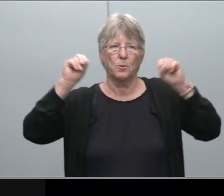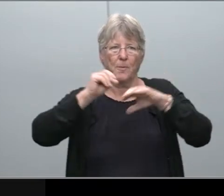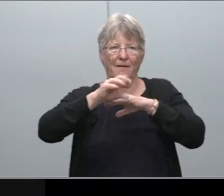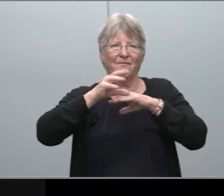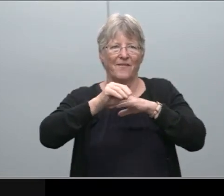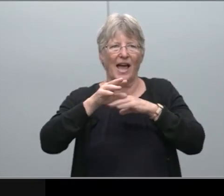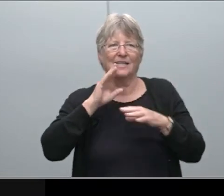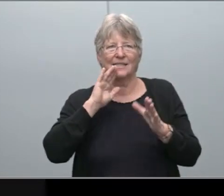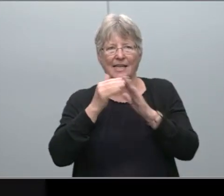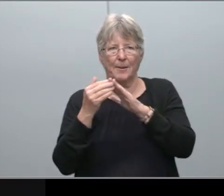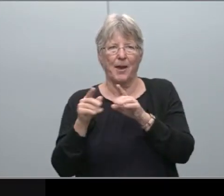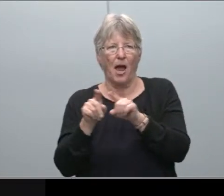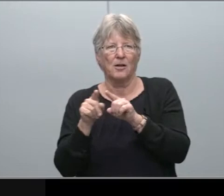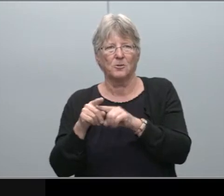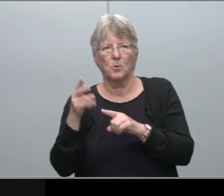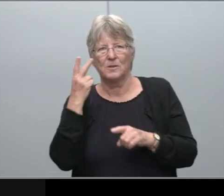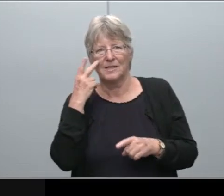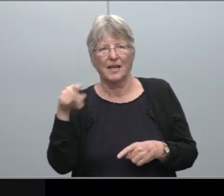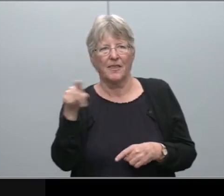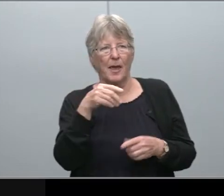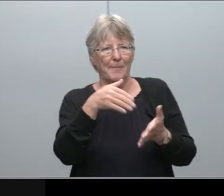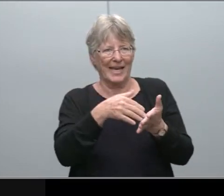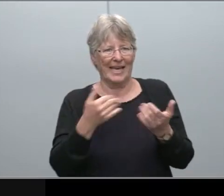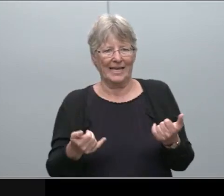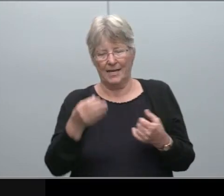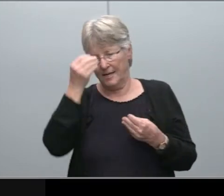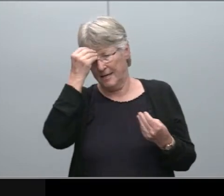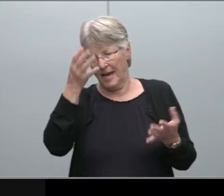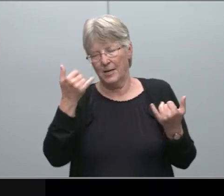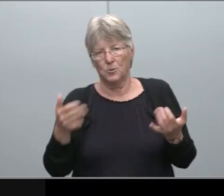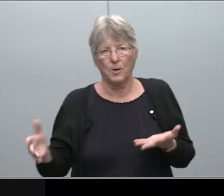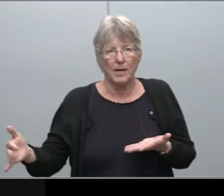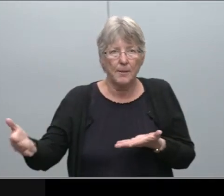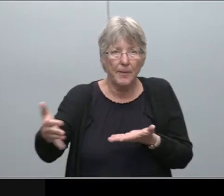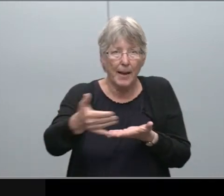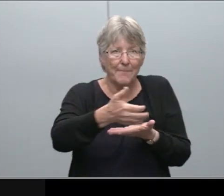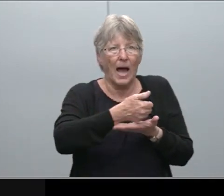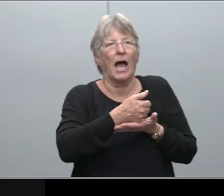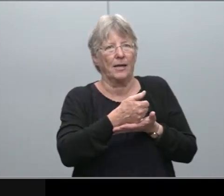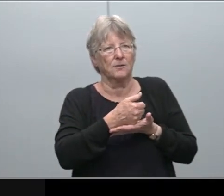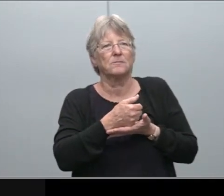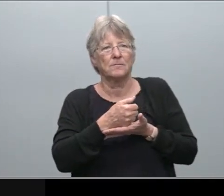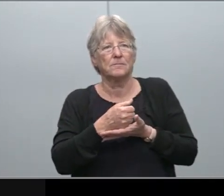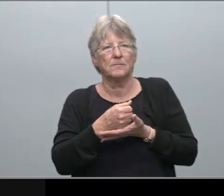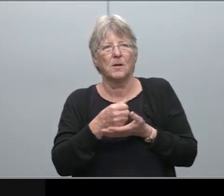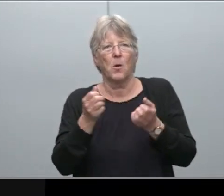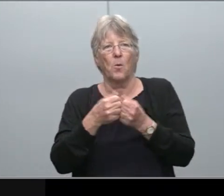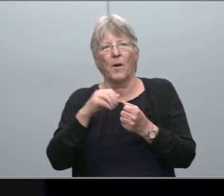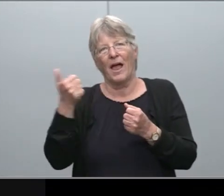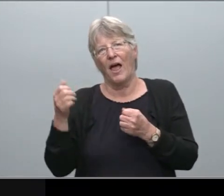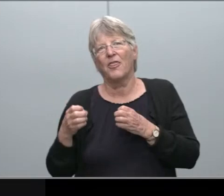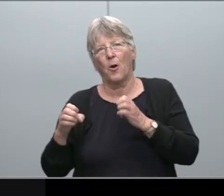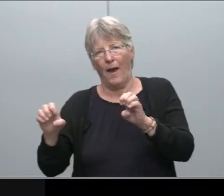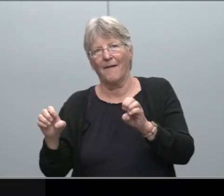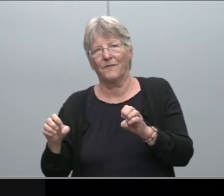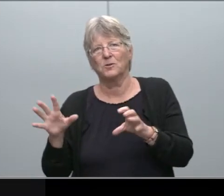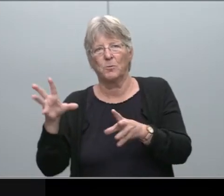And thank you for participating in sending in your feedback. We hear you. Some people sent it in twice.